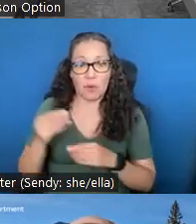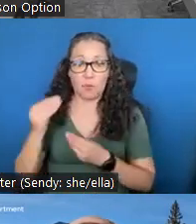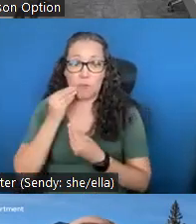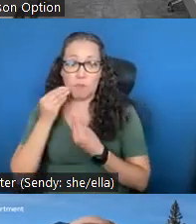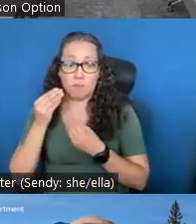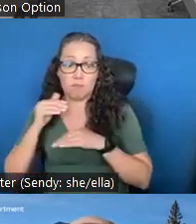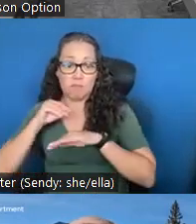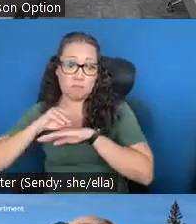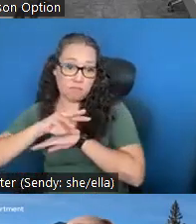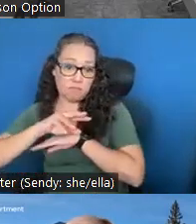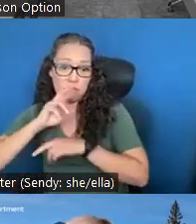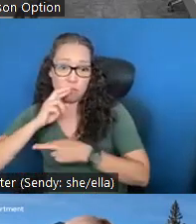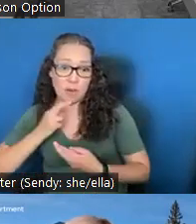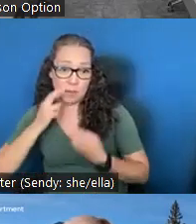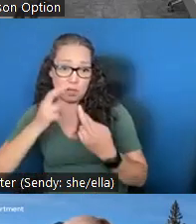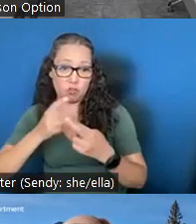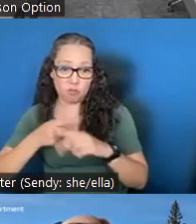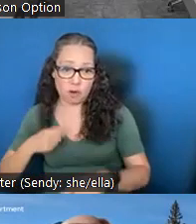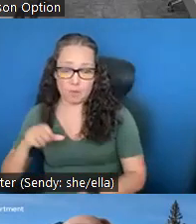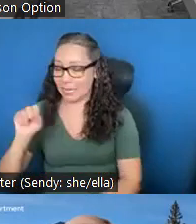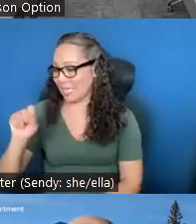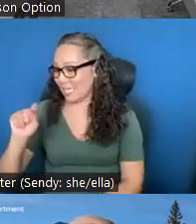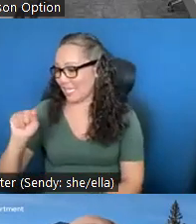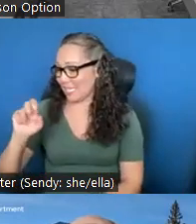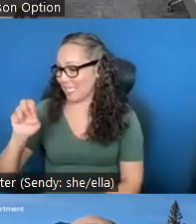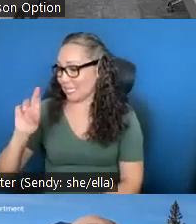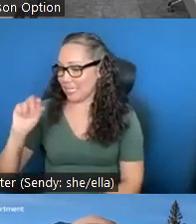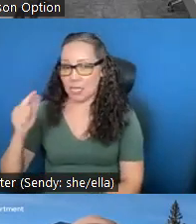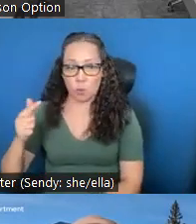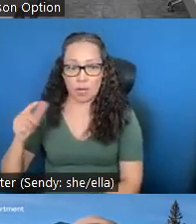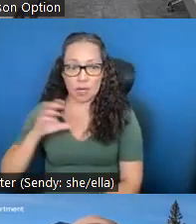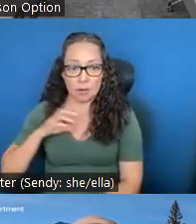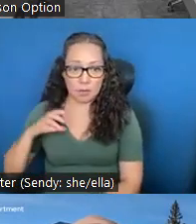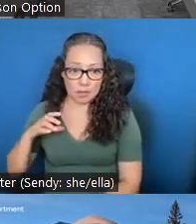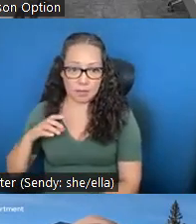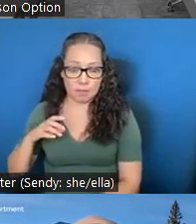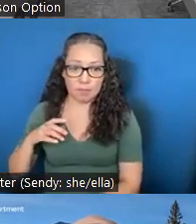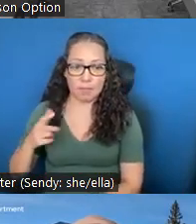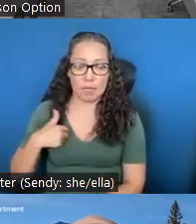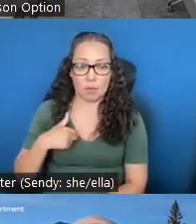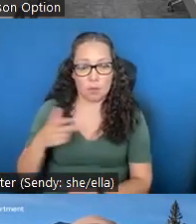and we will consider it alongside um other departments and our stakeholder Community next